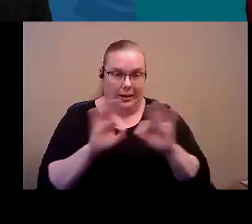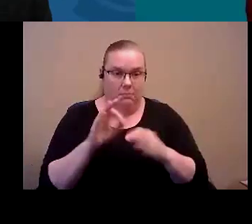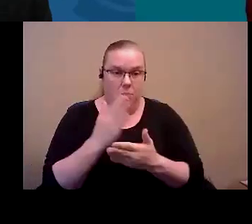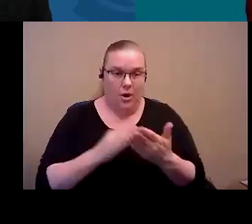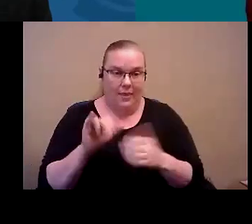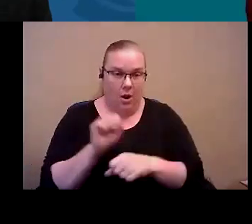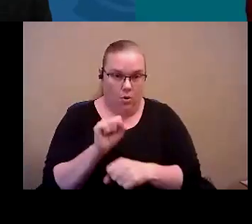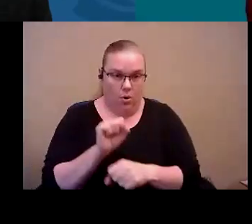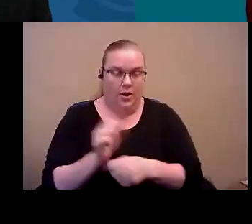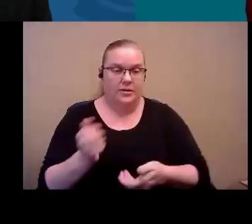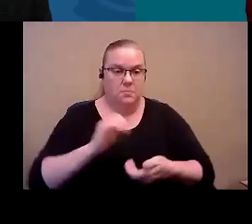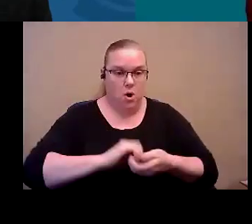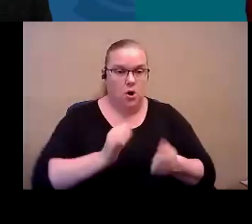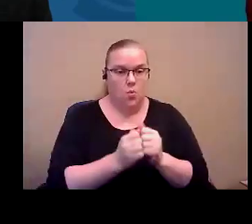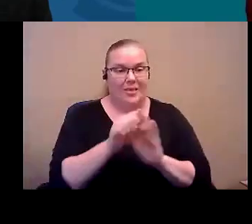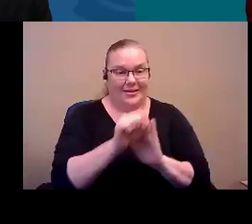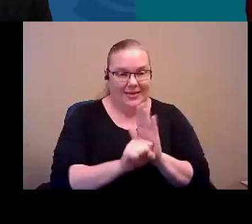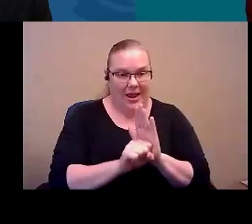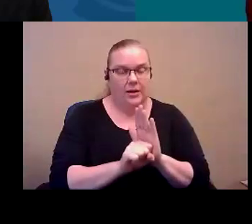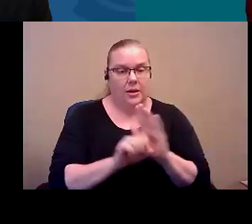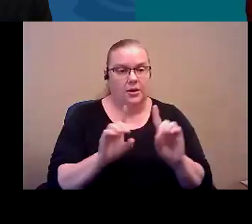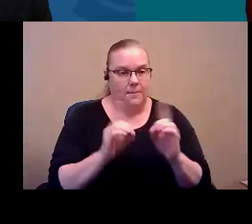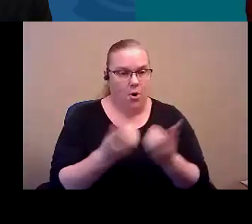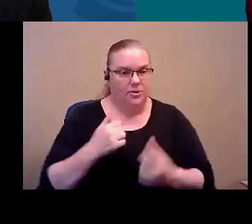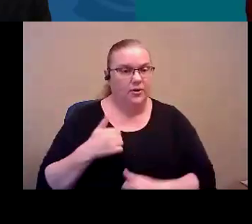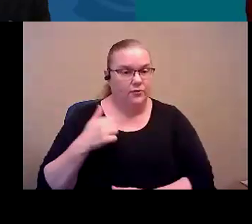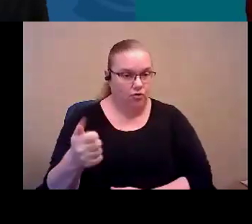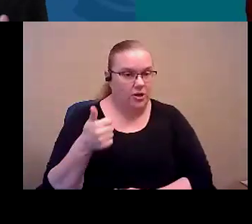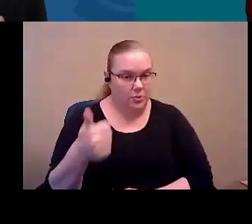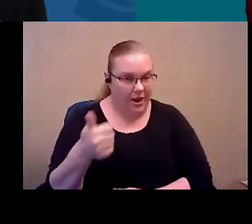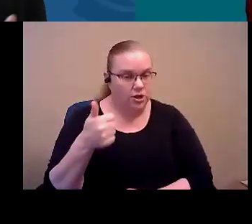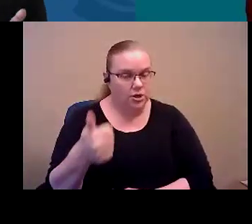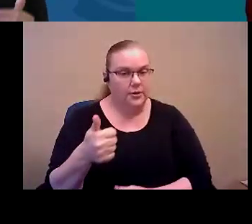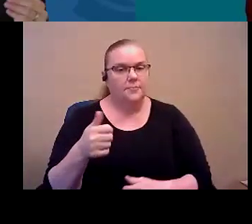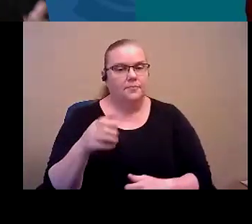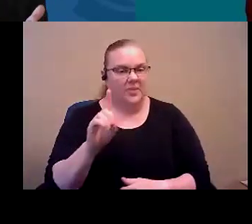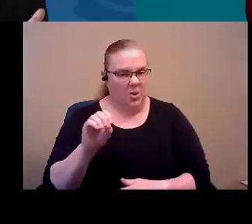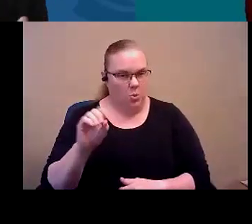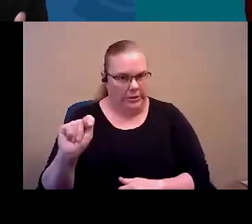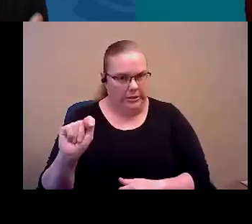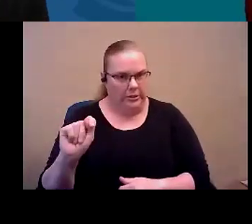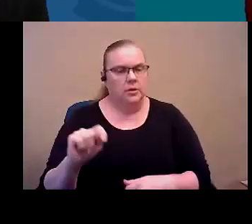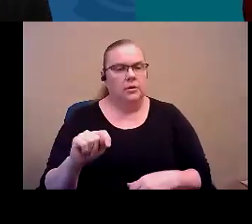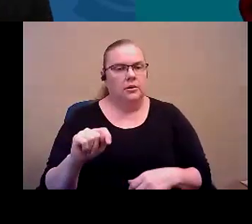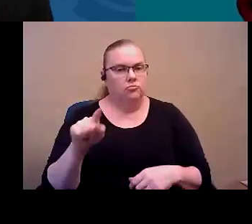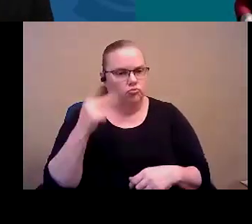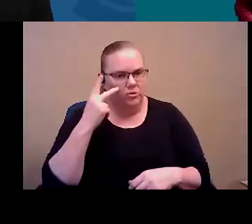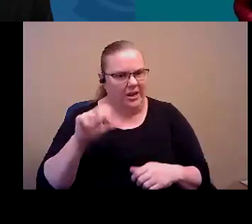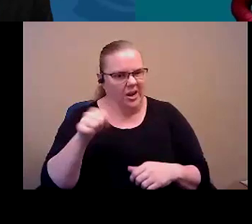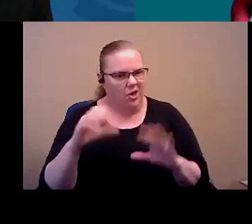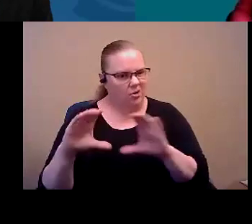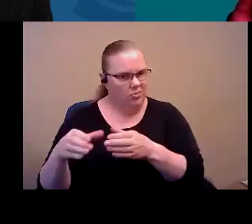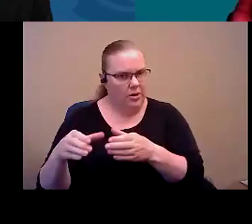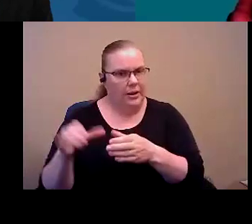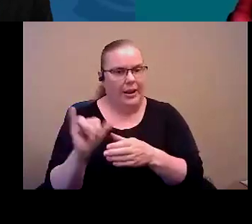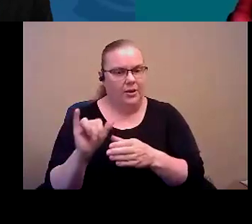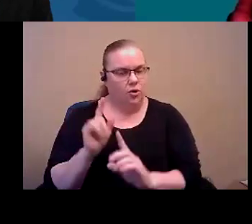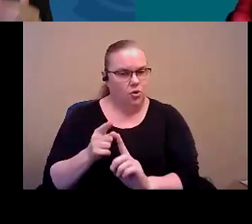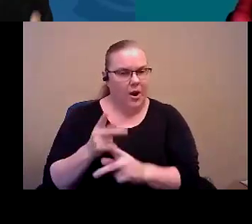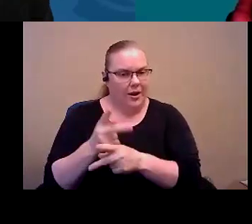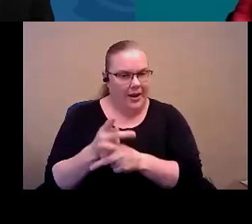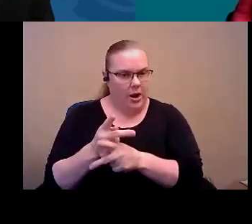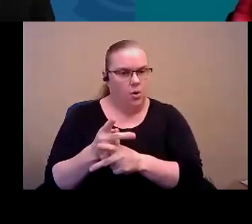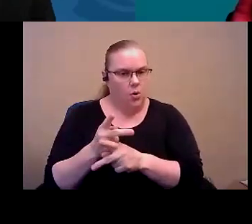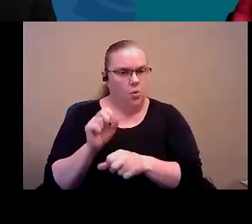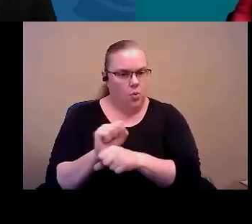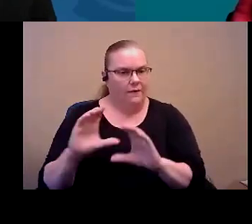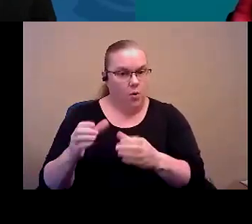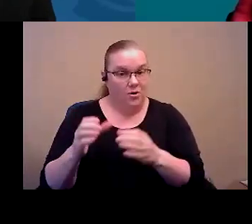is partnering with state departments of transportation. And I think, when you look, like, look at another sector like the direct care workforce, right? These critical occupations,